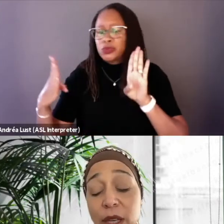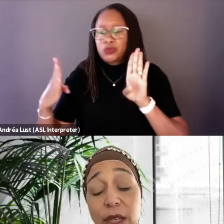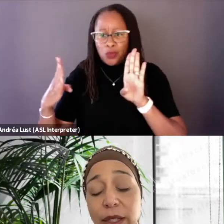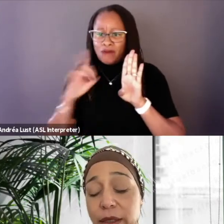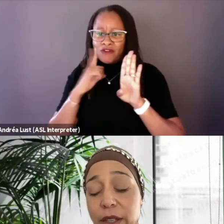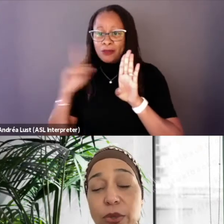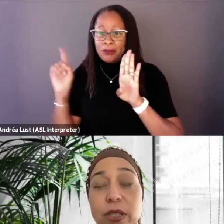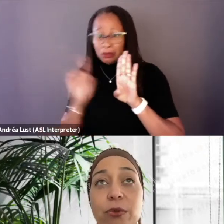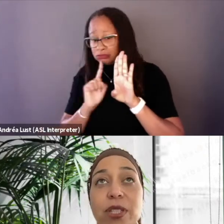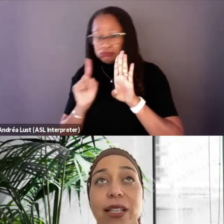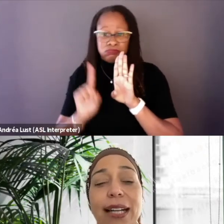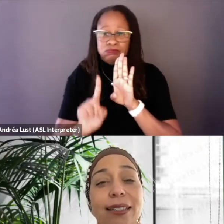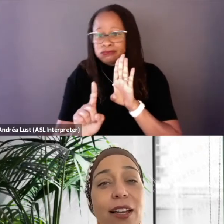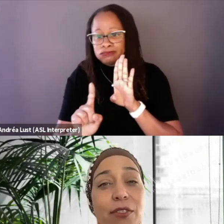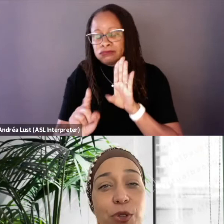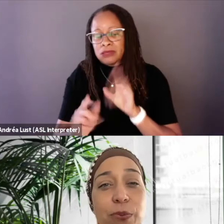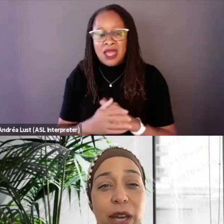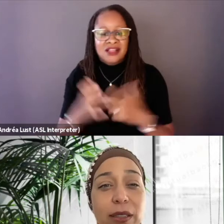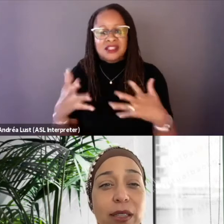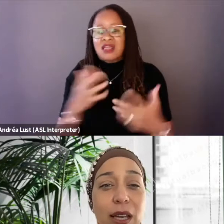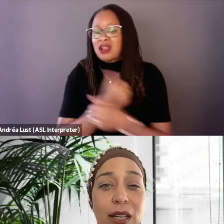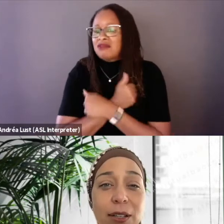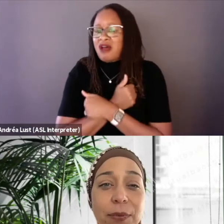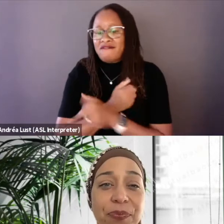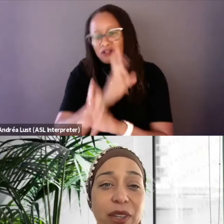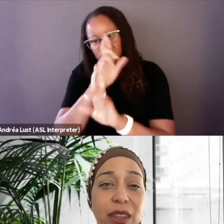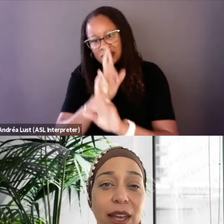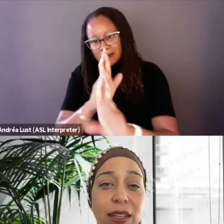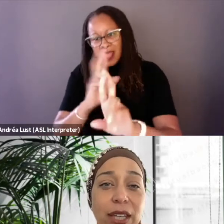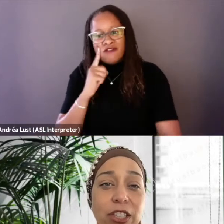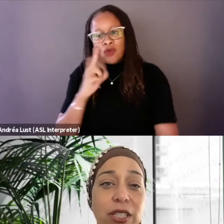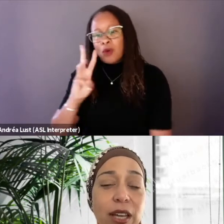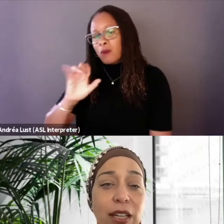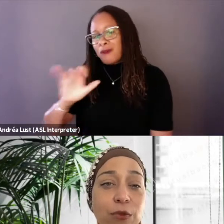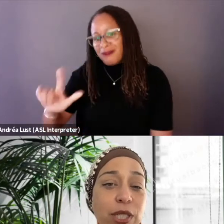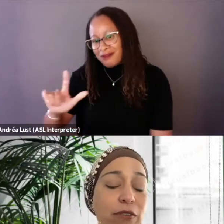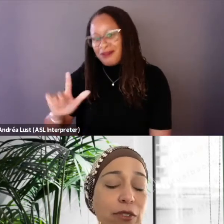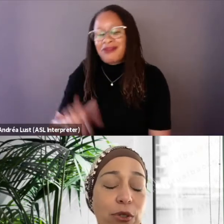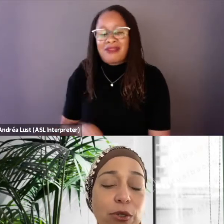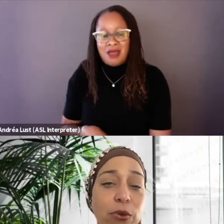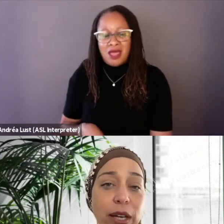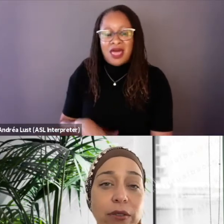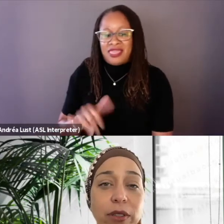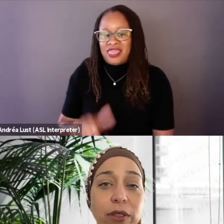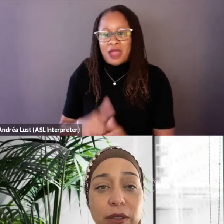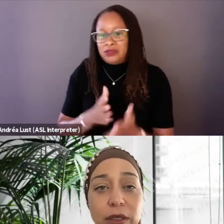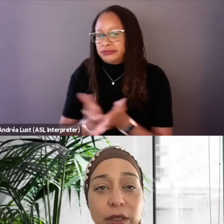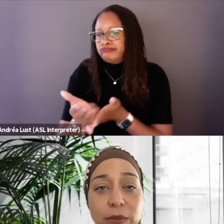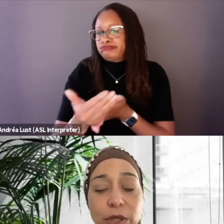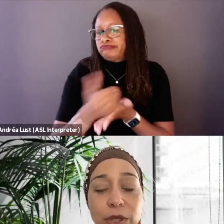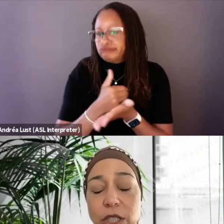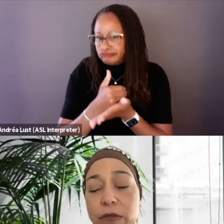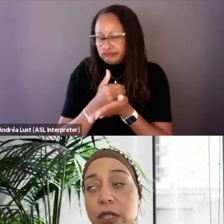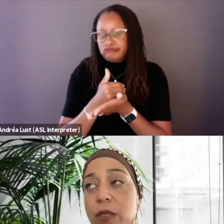there was a lot of love and respect that just kind of was infused throughout the production of this,